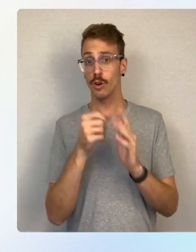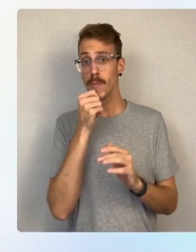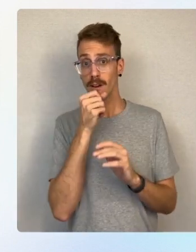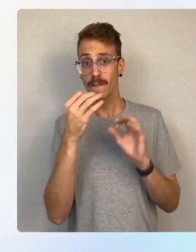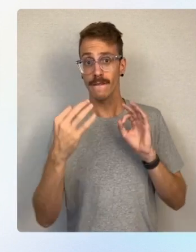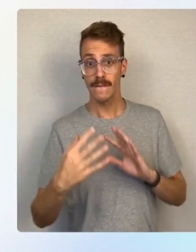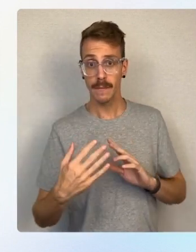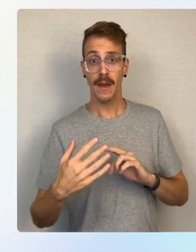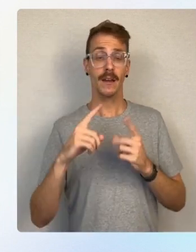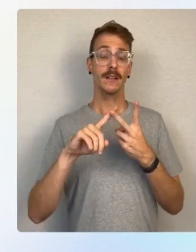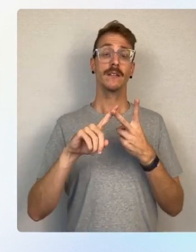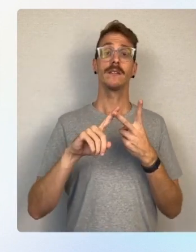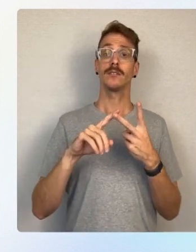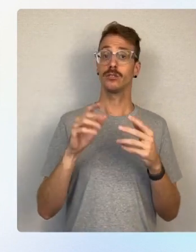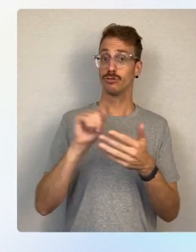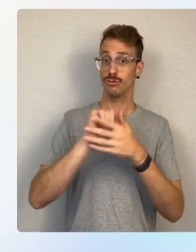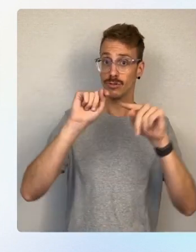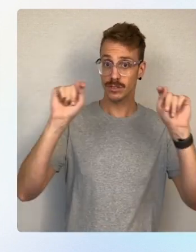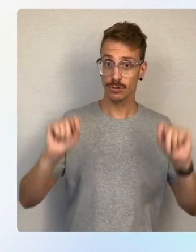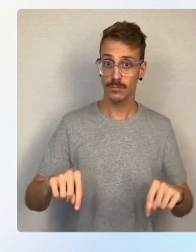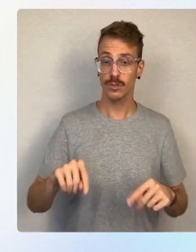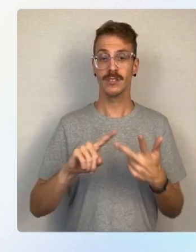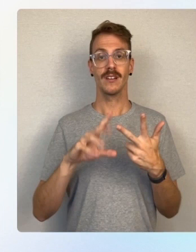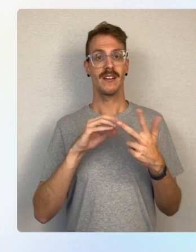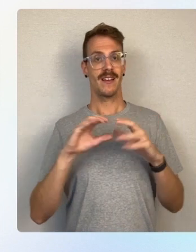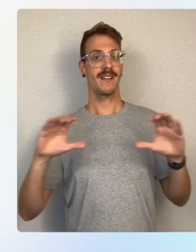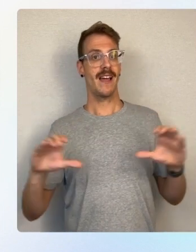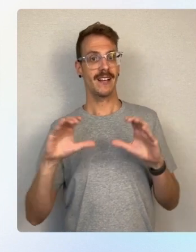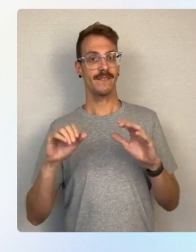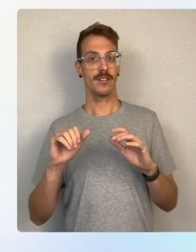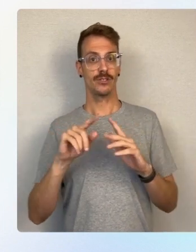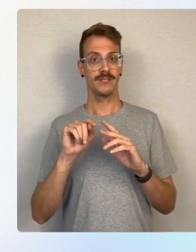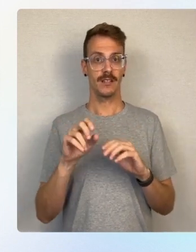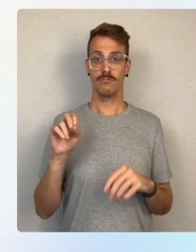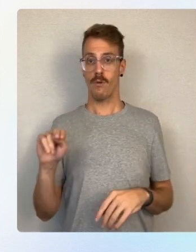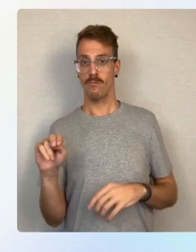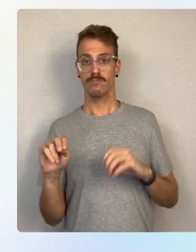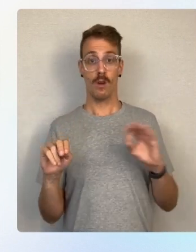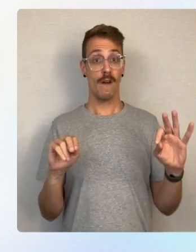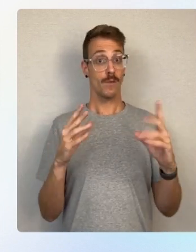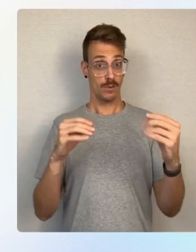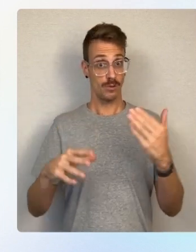You'll find some basic actors to show microphone feedback, transcriptions, and activation state.